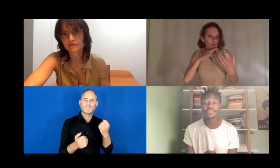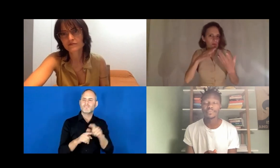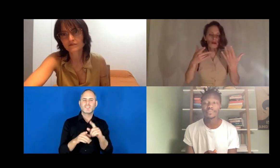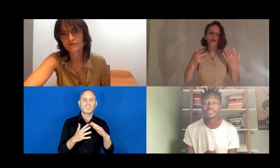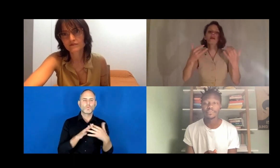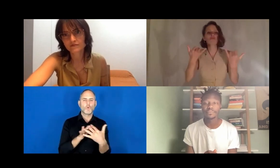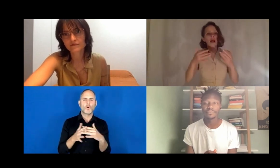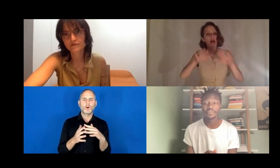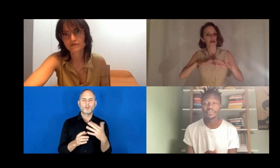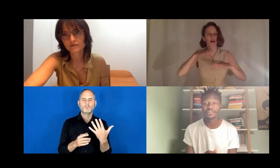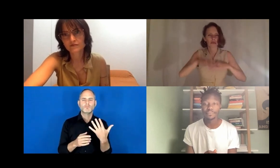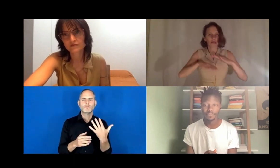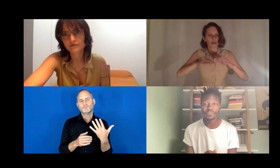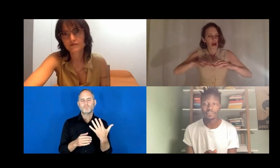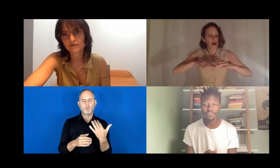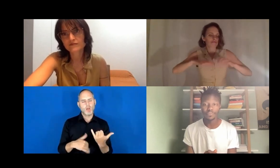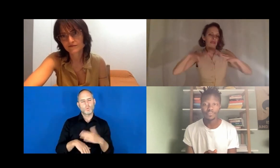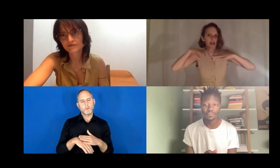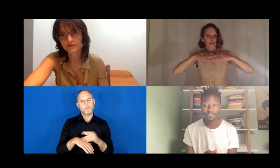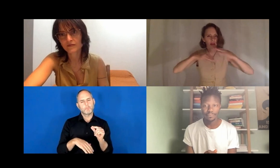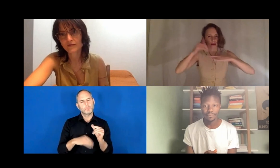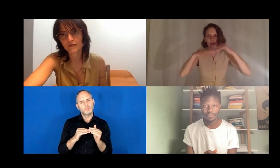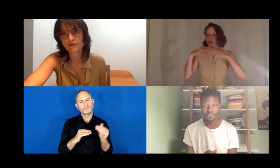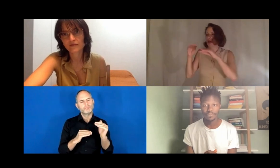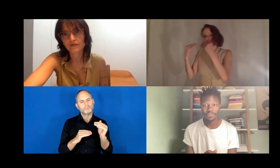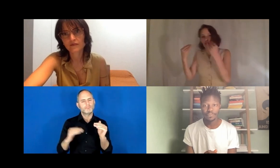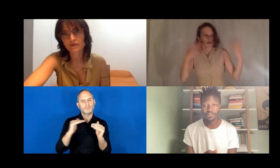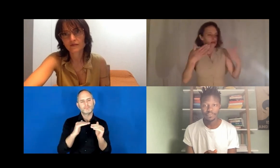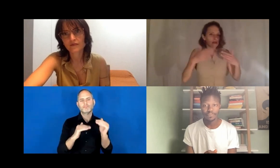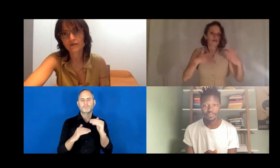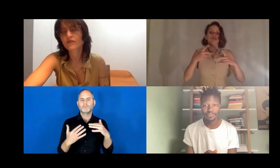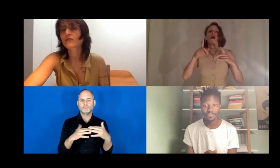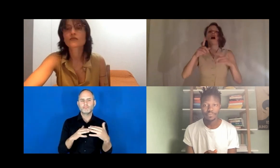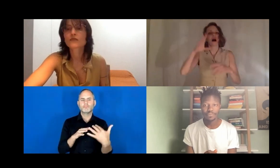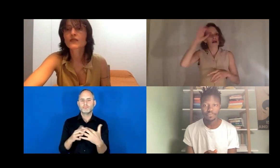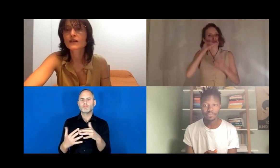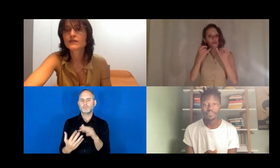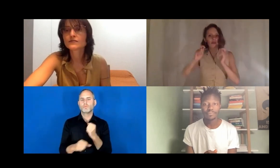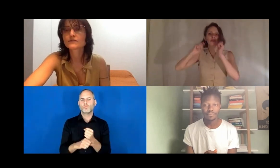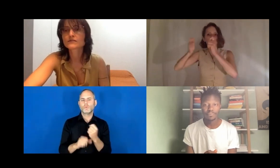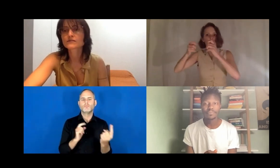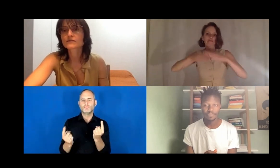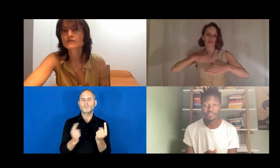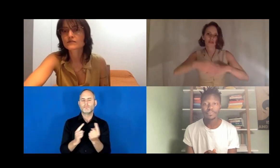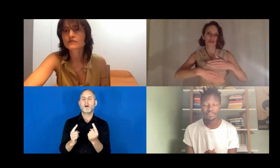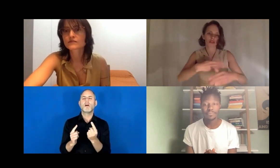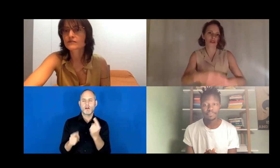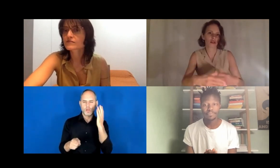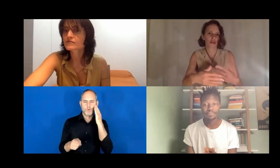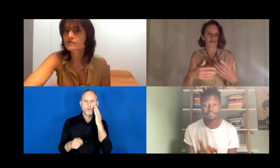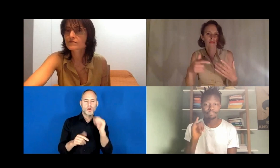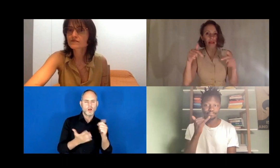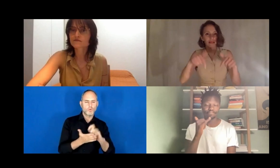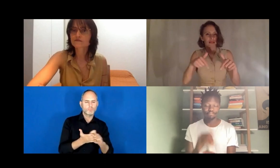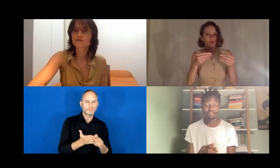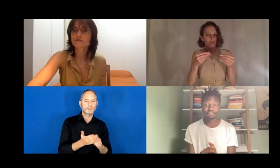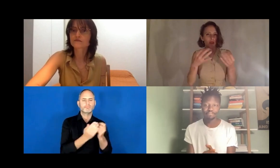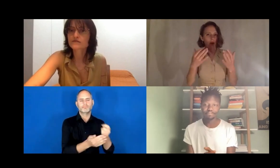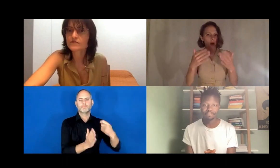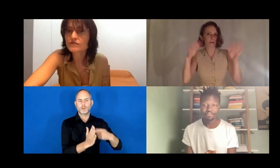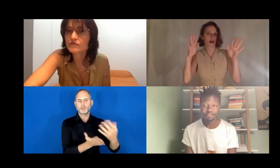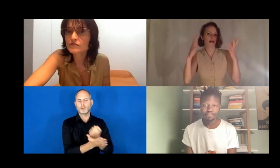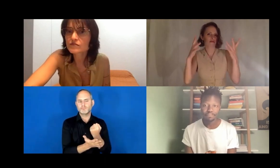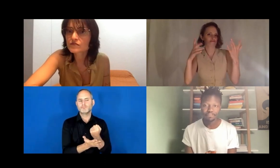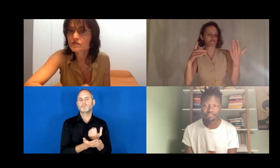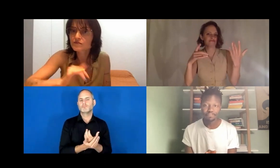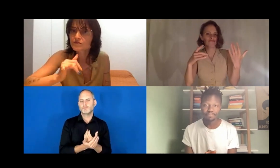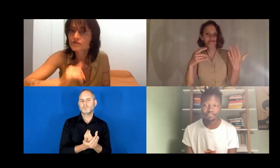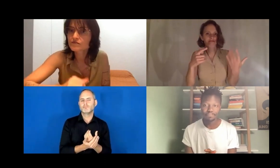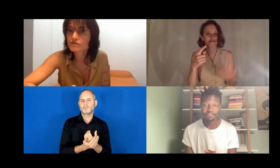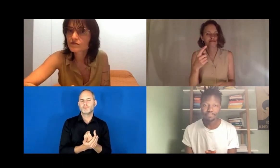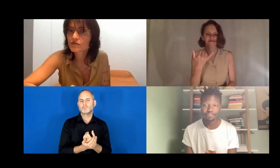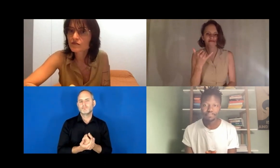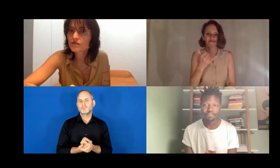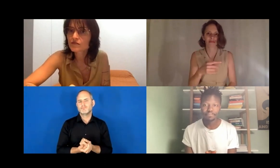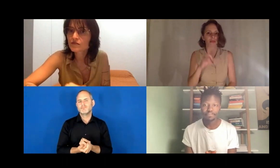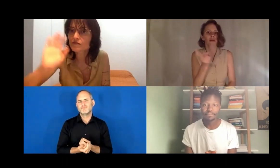But now, step by step, I am learning and I am building up a network and I'm learning to apply for funds.